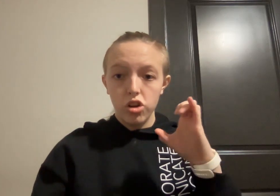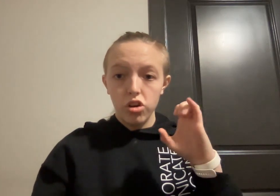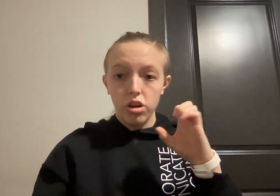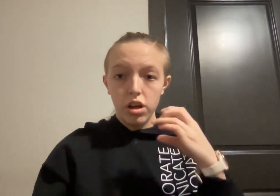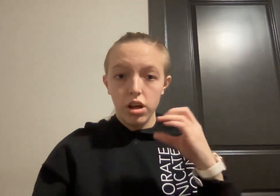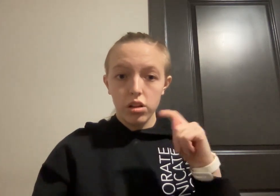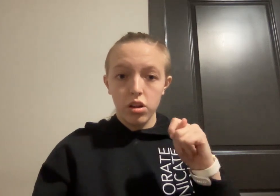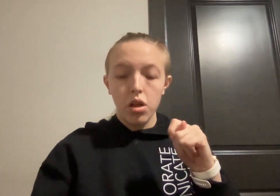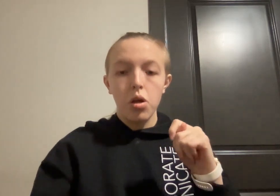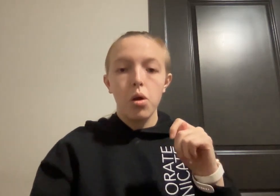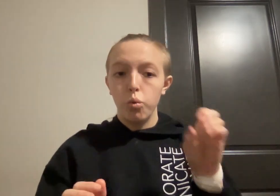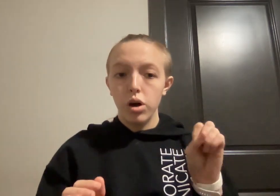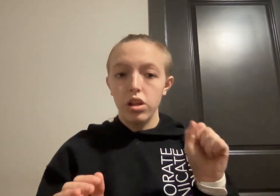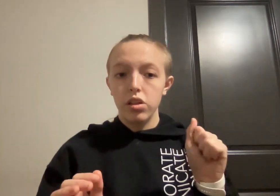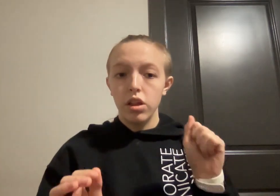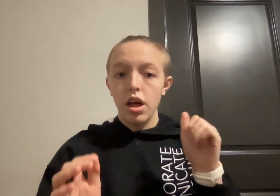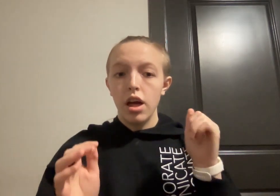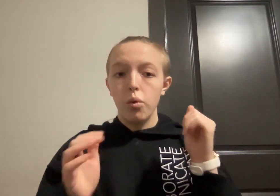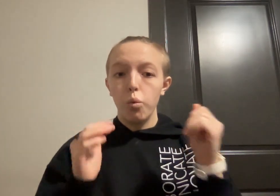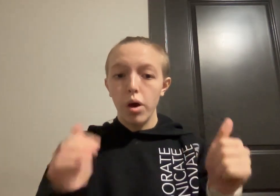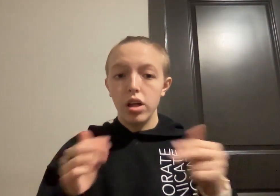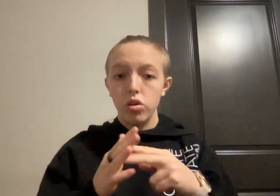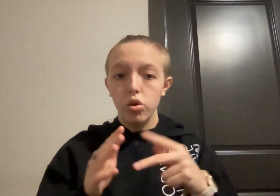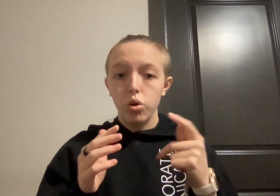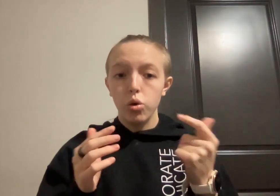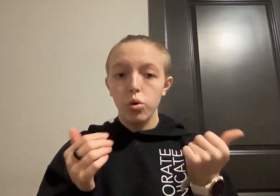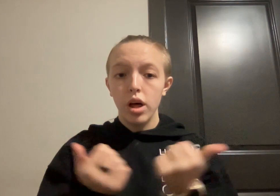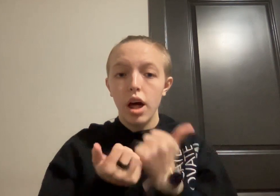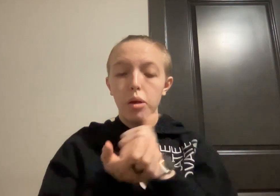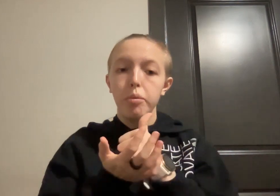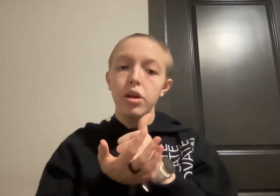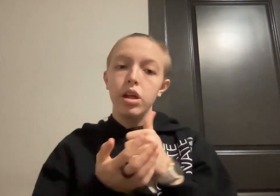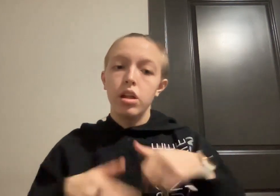was a way to help raise the